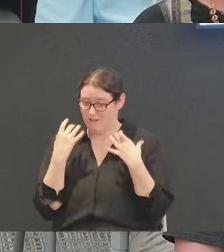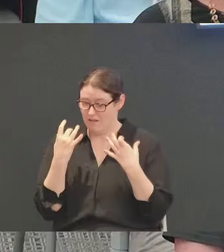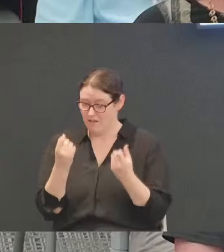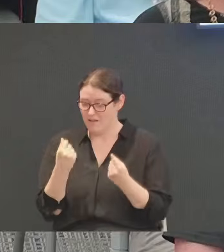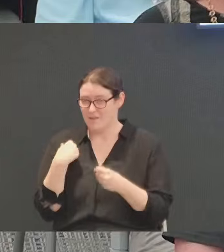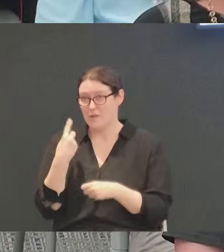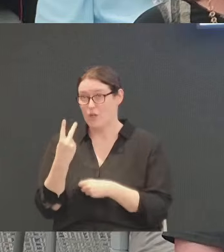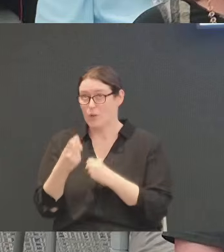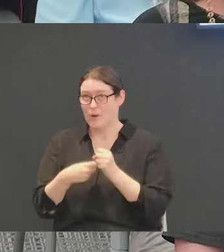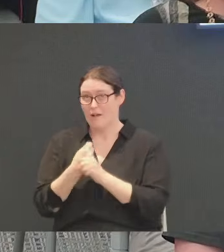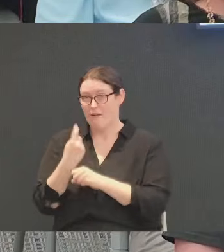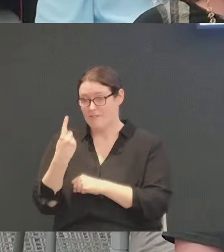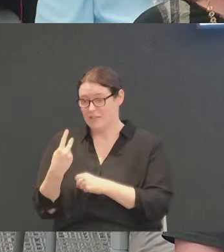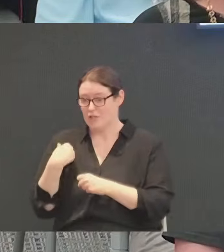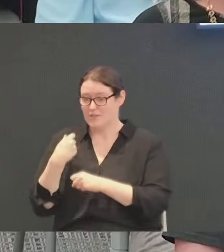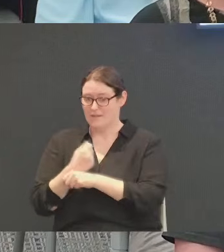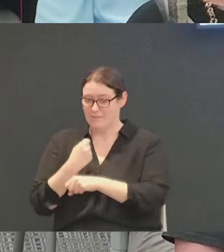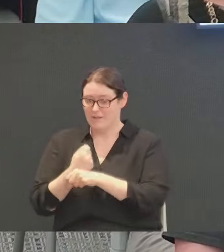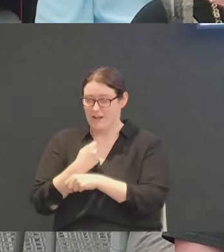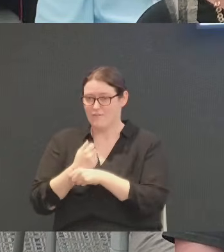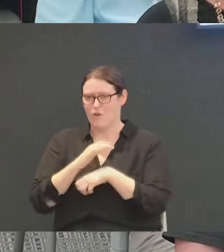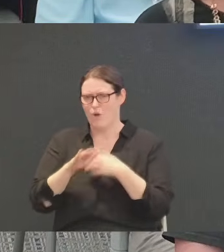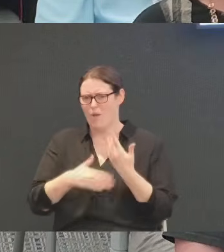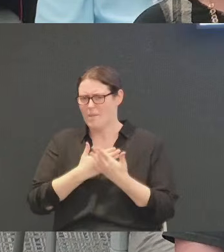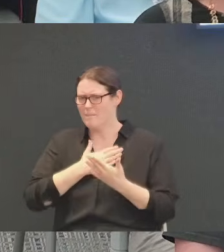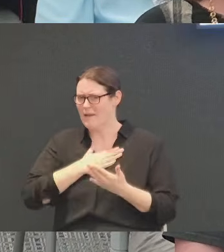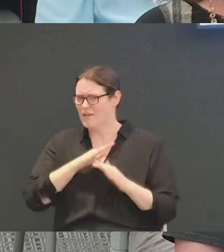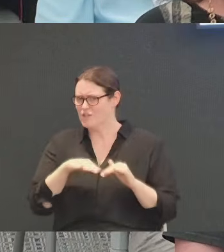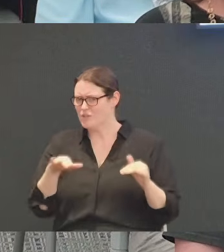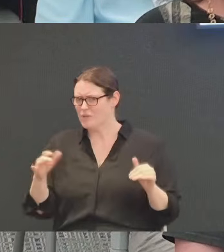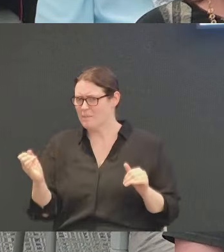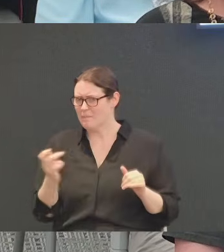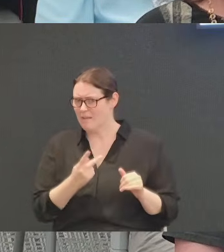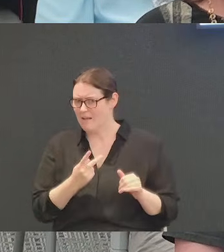a half years that I've been fighting for all of my children because of the mistakes that I made as a